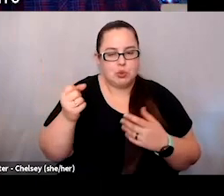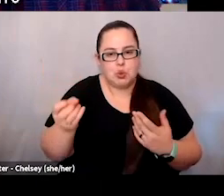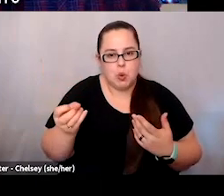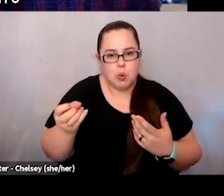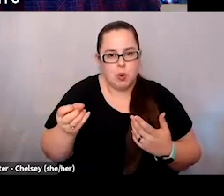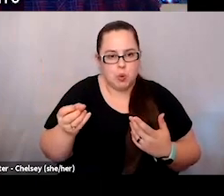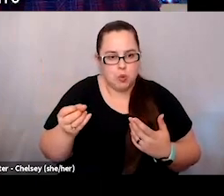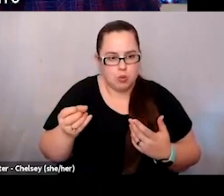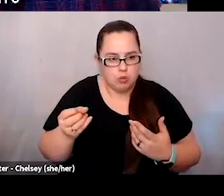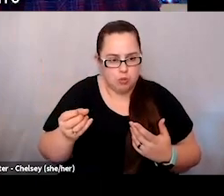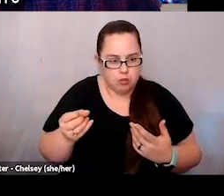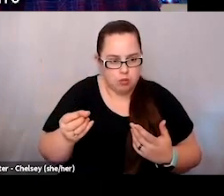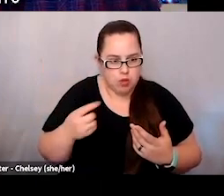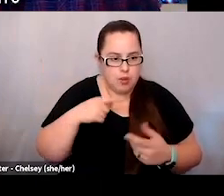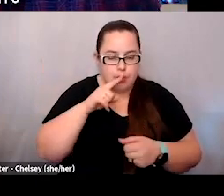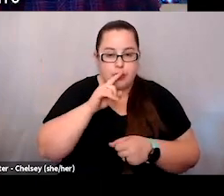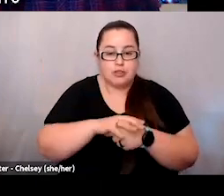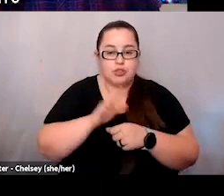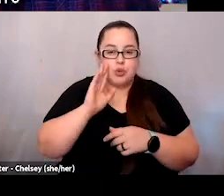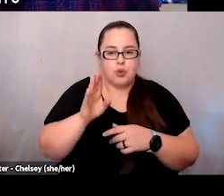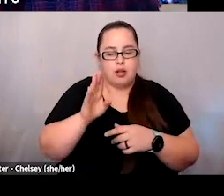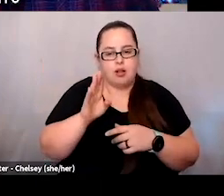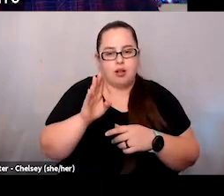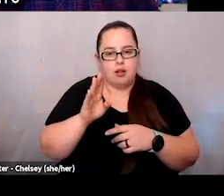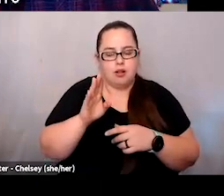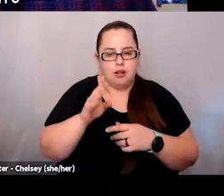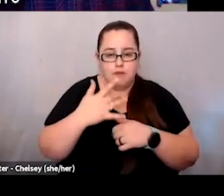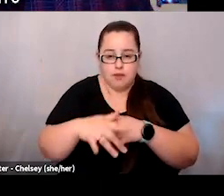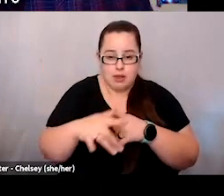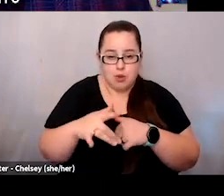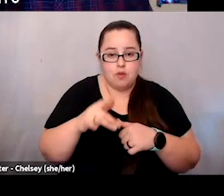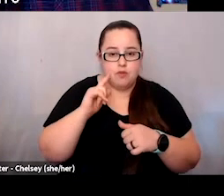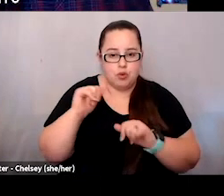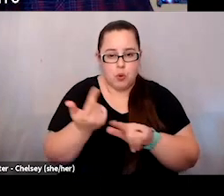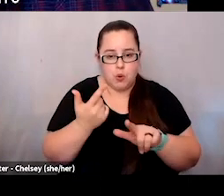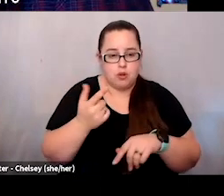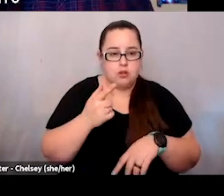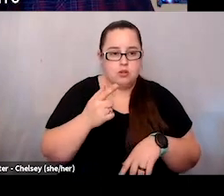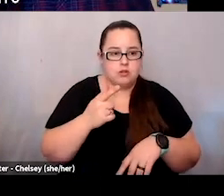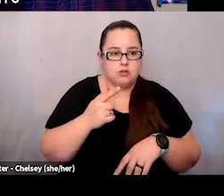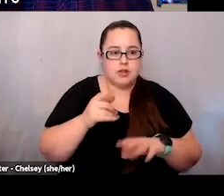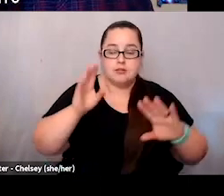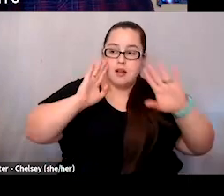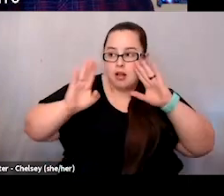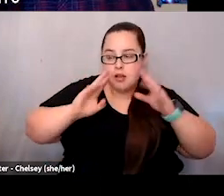embedded in the PowerPoint presentation. So I'm going to make sure that I make this